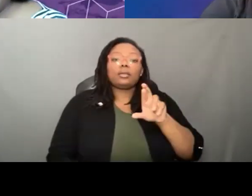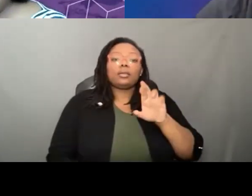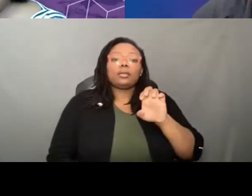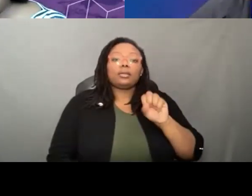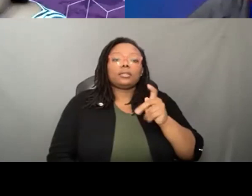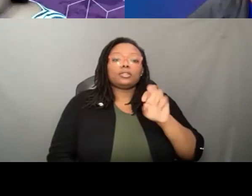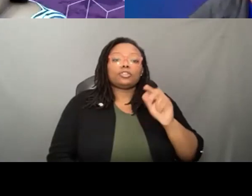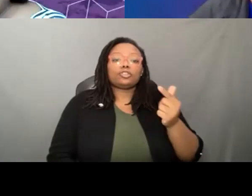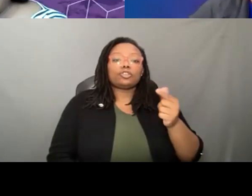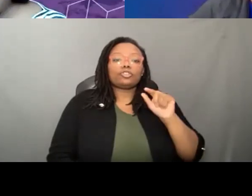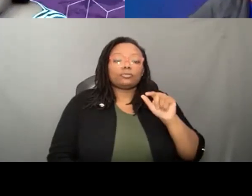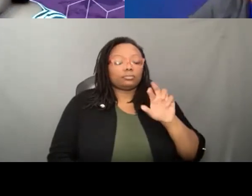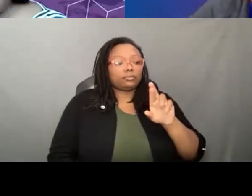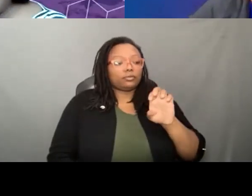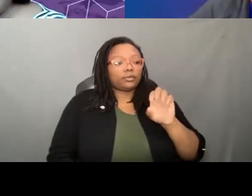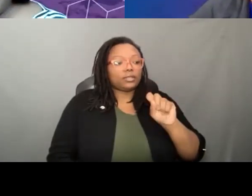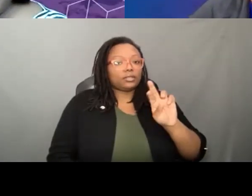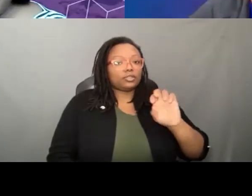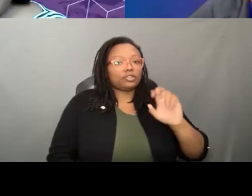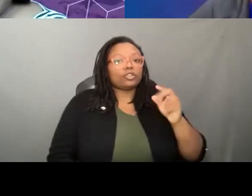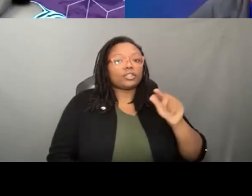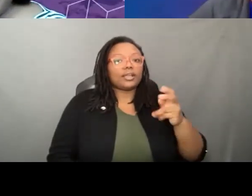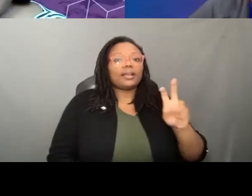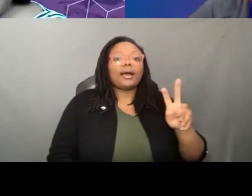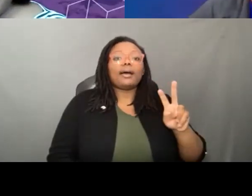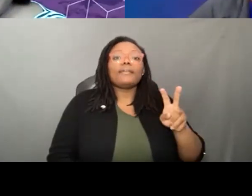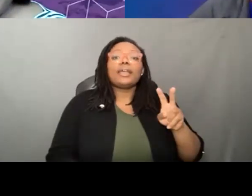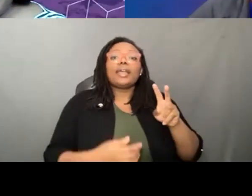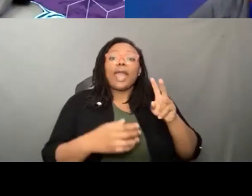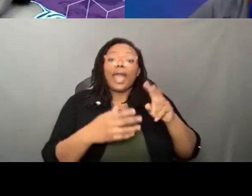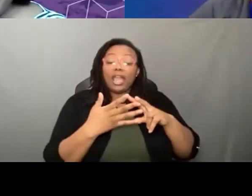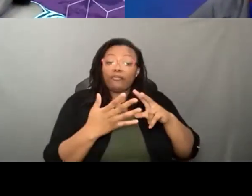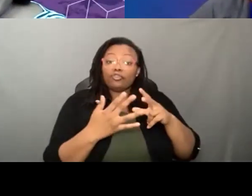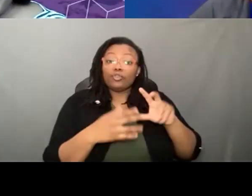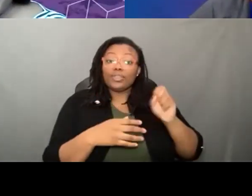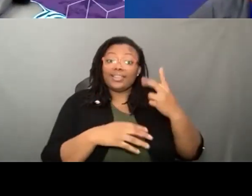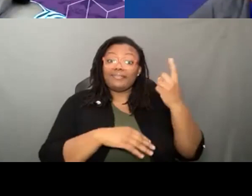If you come in on the 11th day, it's going to let you go through with that grantee-approved, no-cost extension.